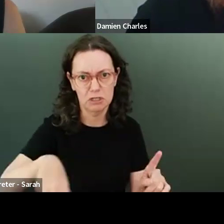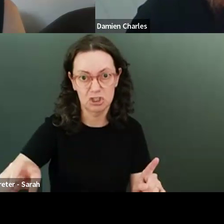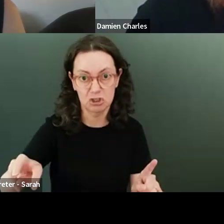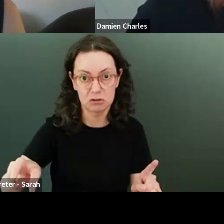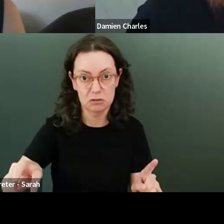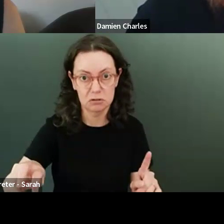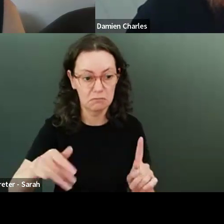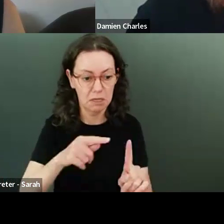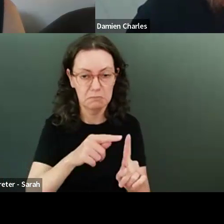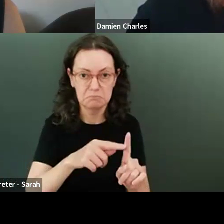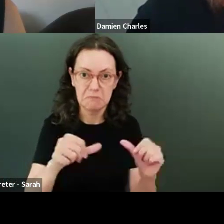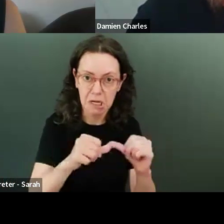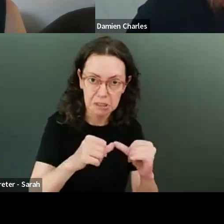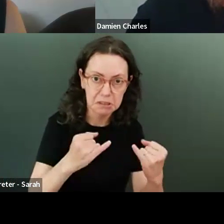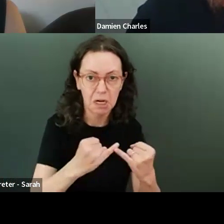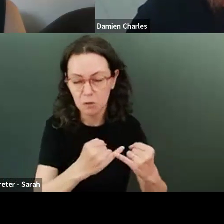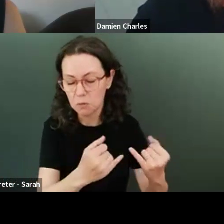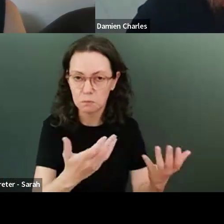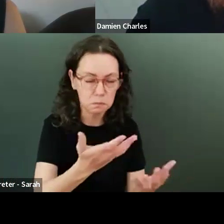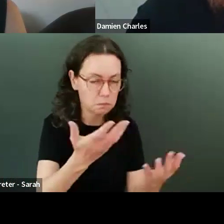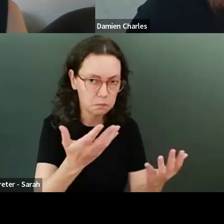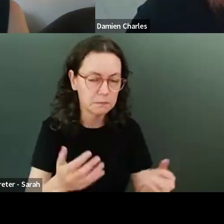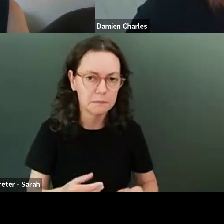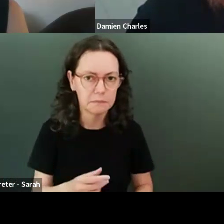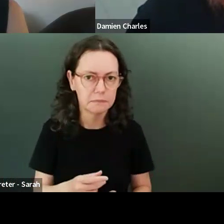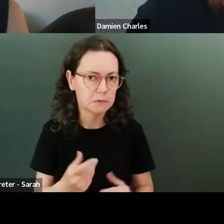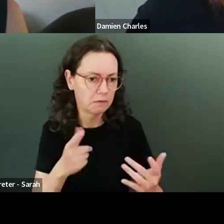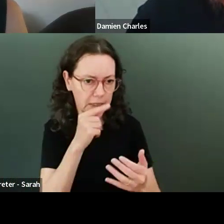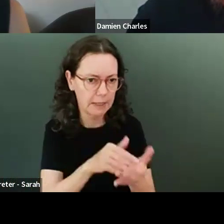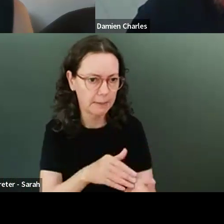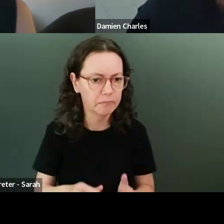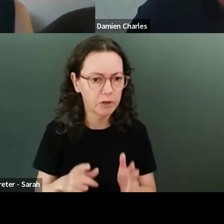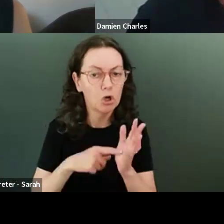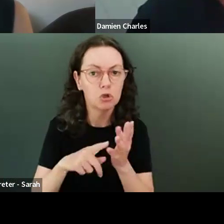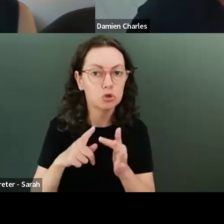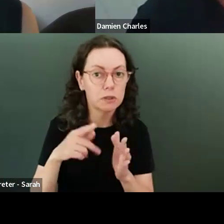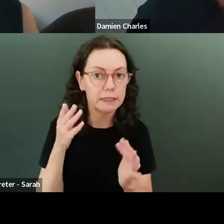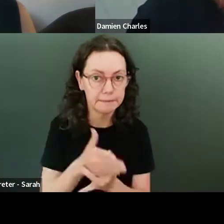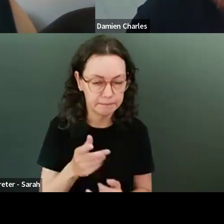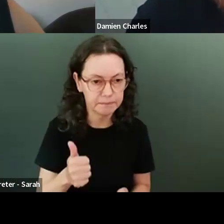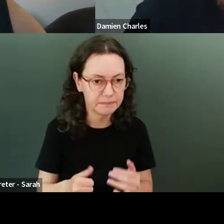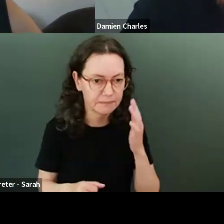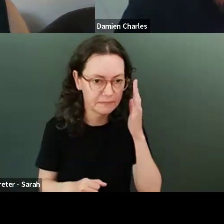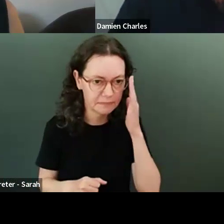also maybe other people in the community